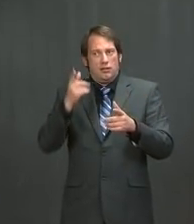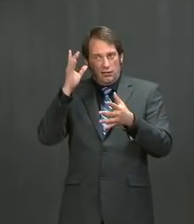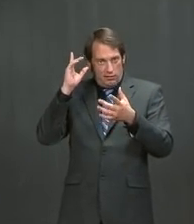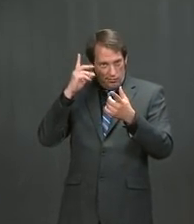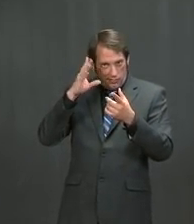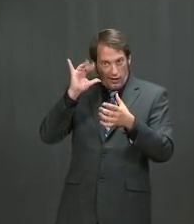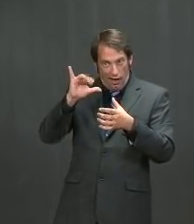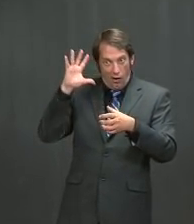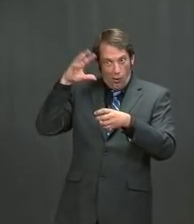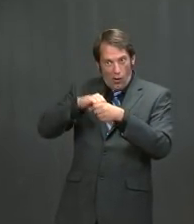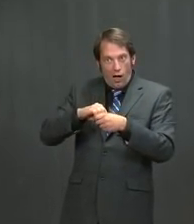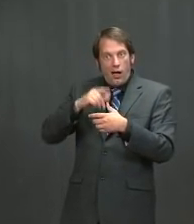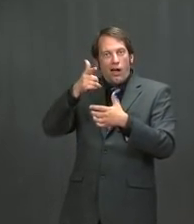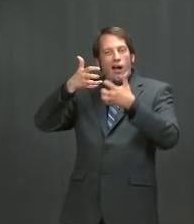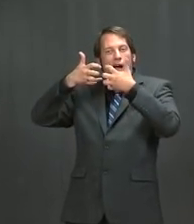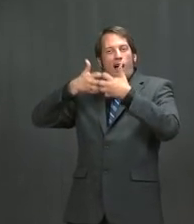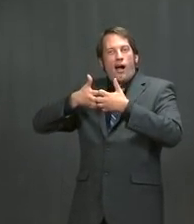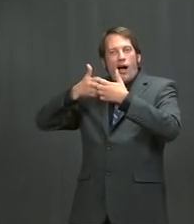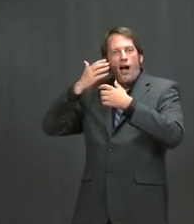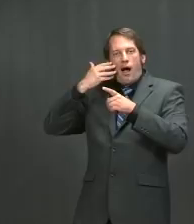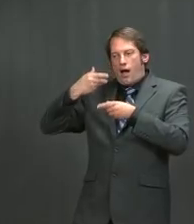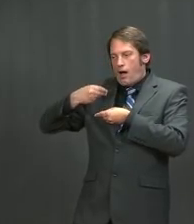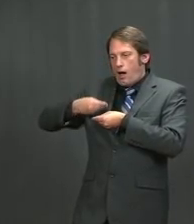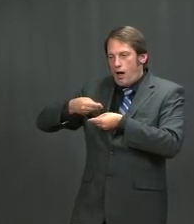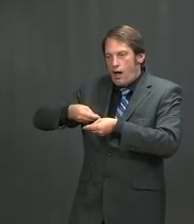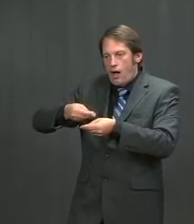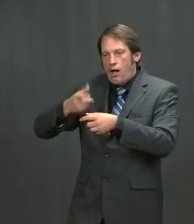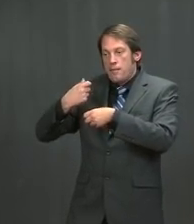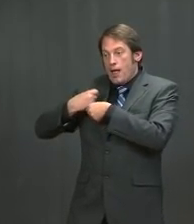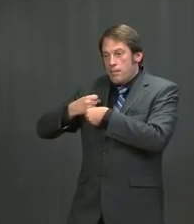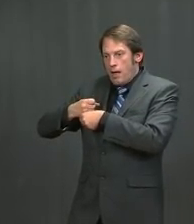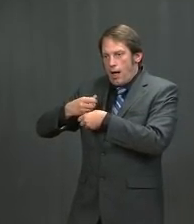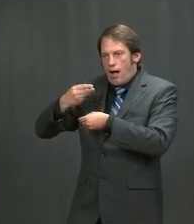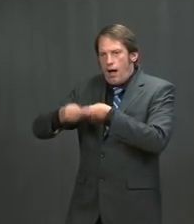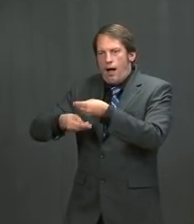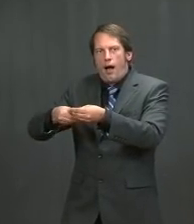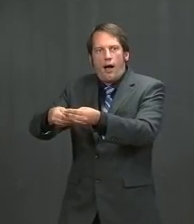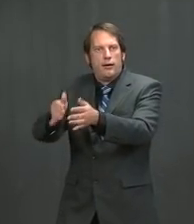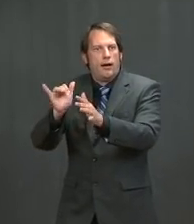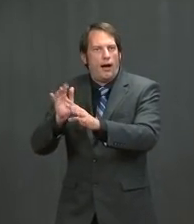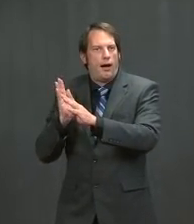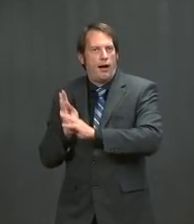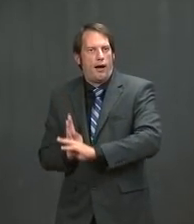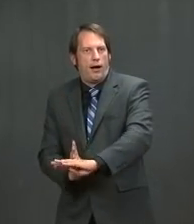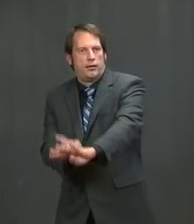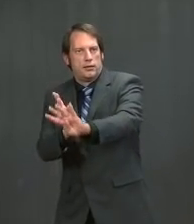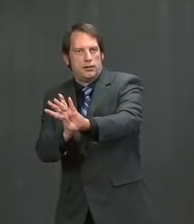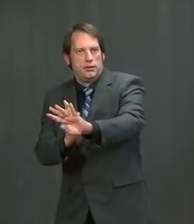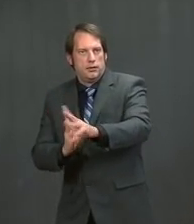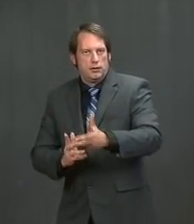discussed with his counterpart last month. But in terms of specifics of those discussions and what's possible in the future,